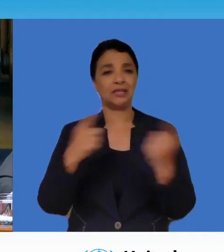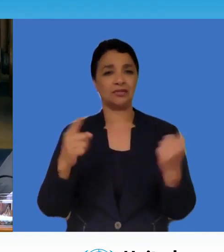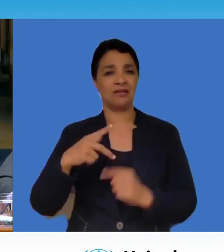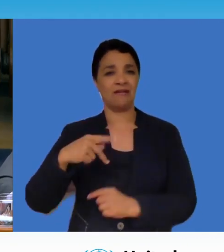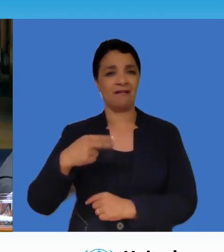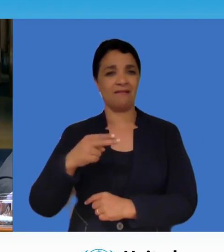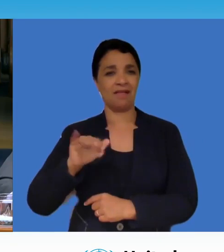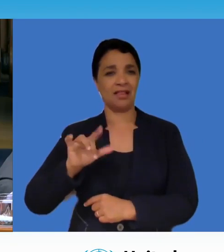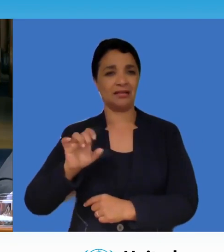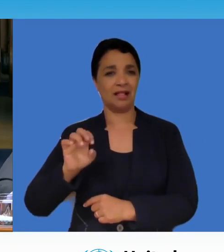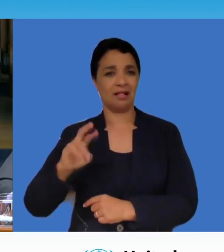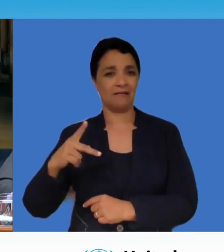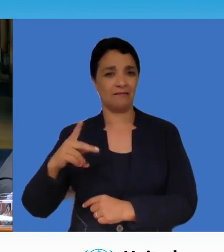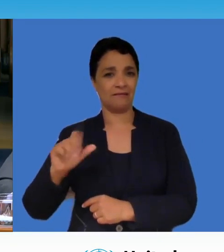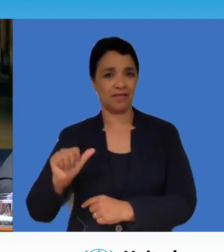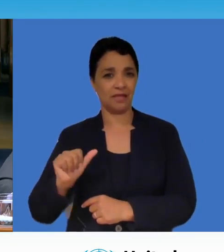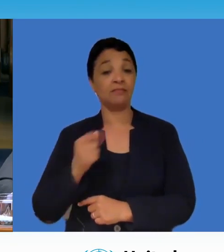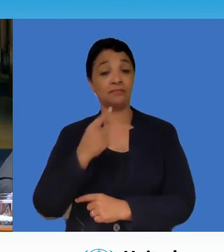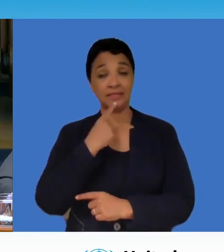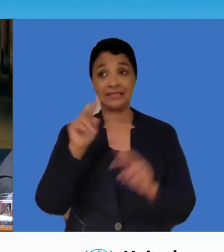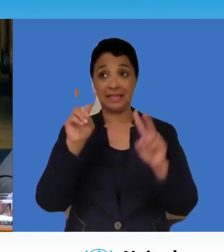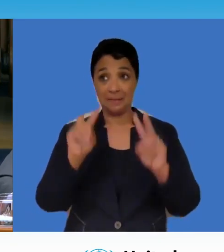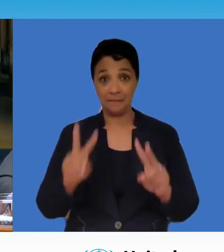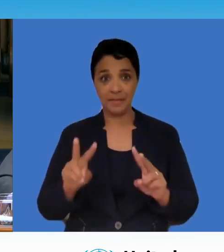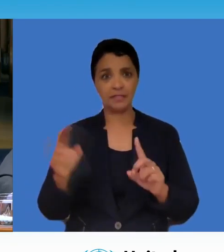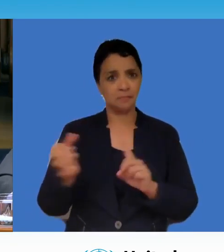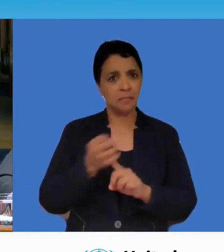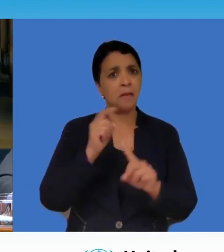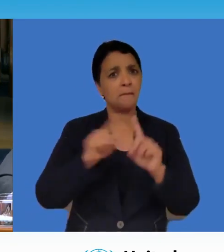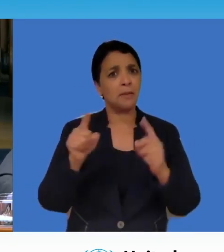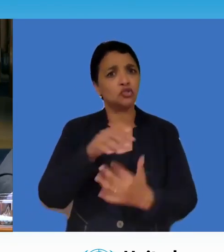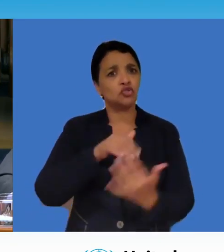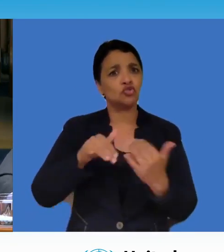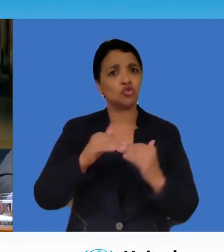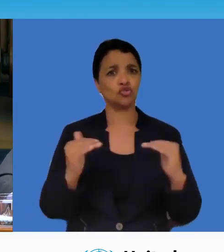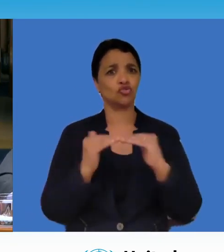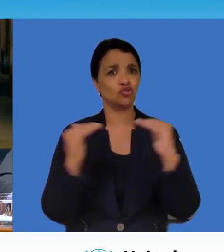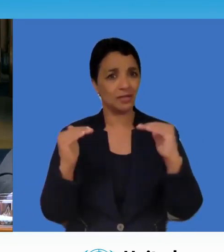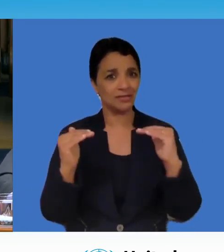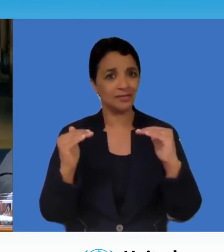of Philadelphia recognized that there cannot be peace without social justice and this includes